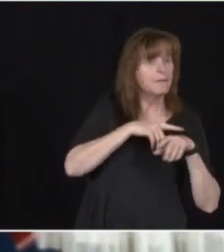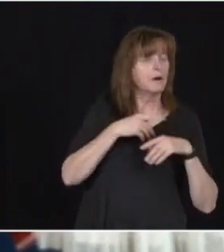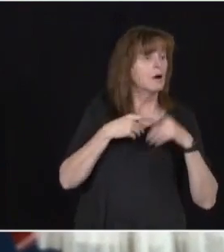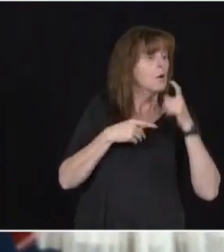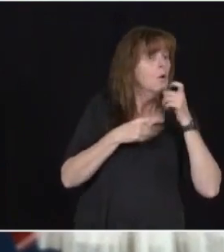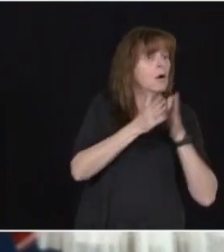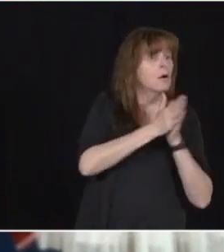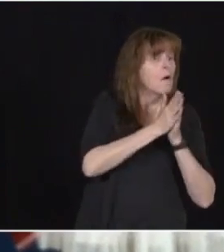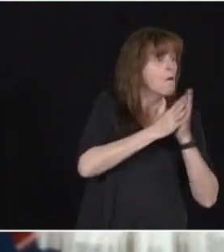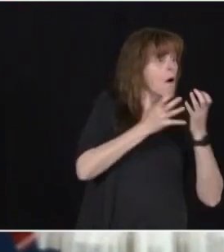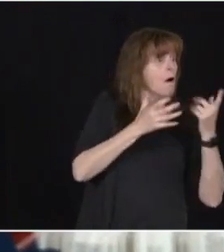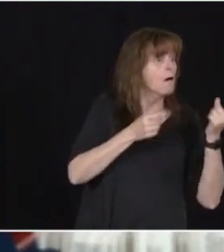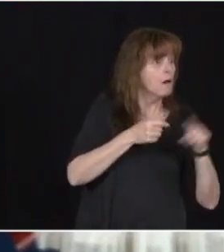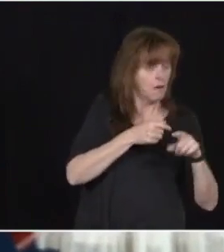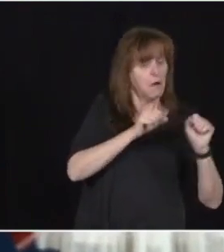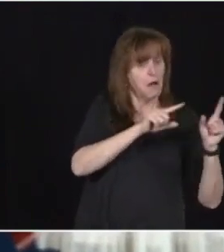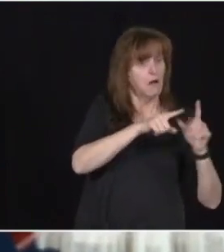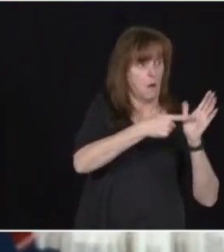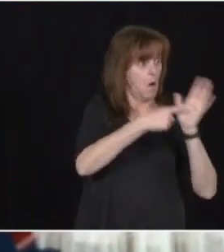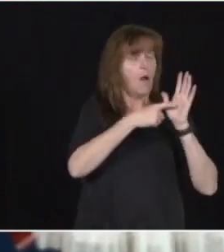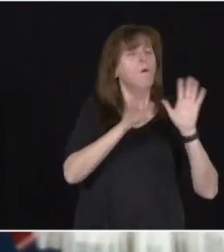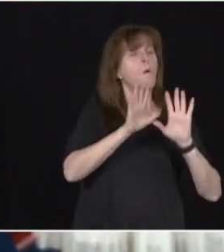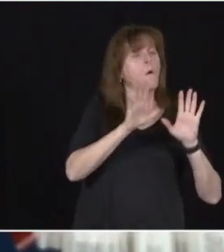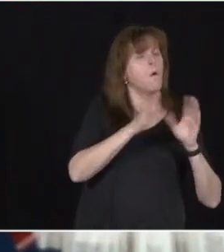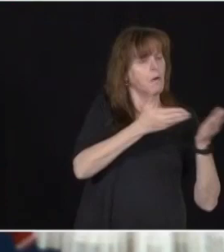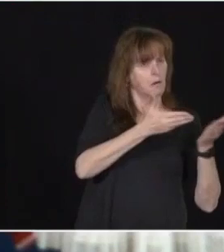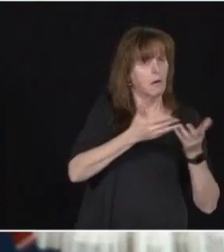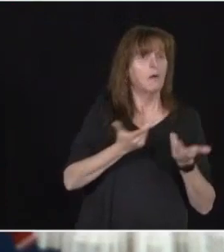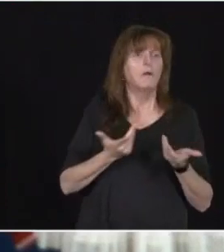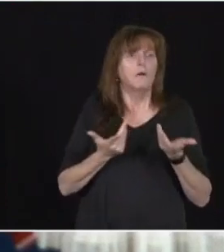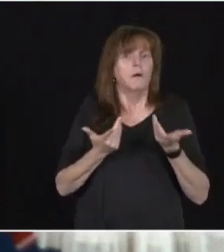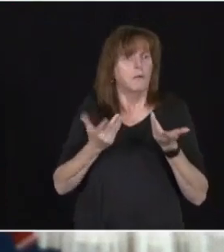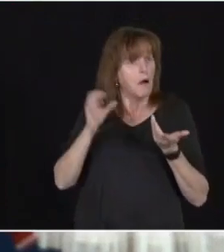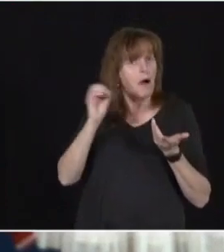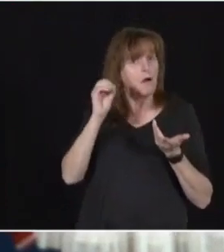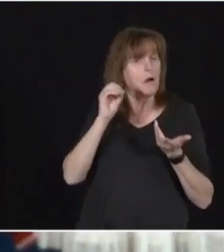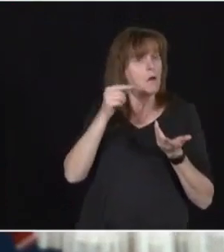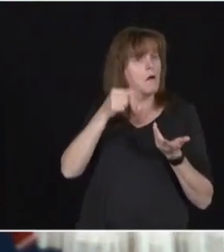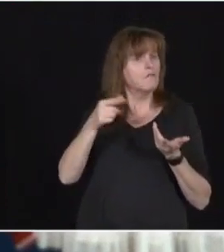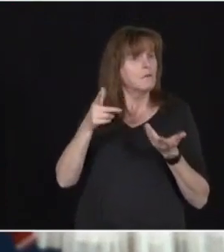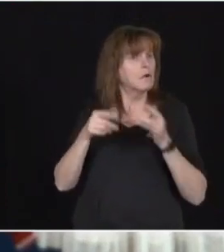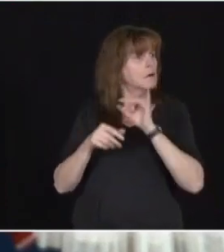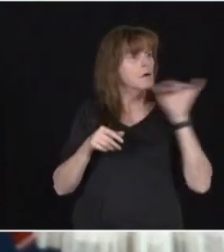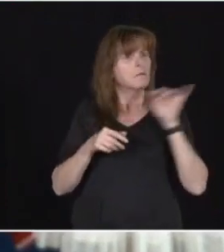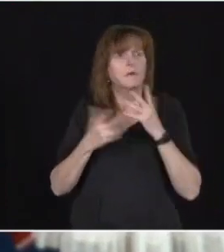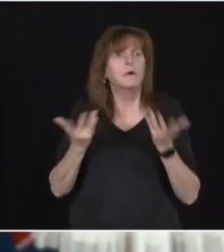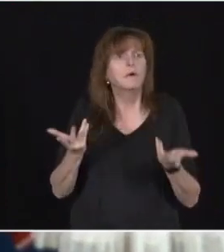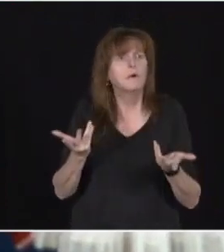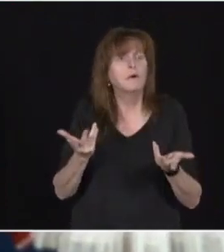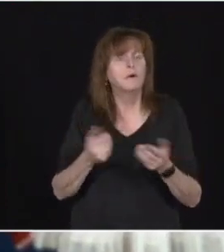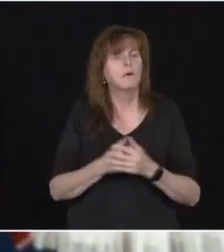and involuntary classes? Did Ontario consider this and why did you choose not to? While we are leading in testing,